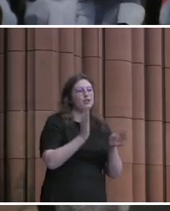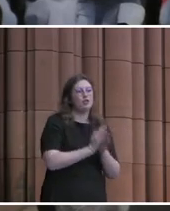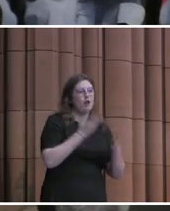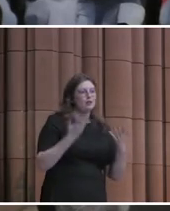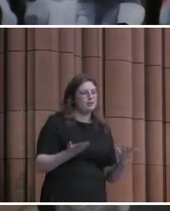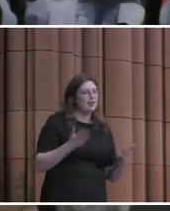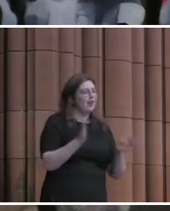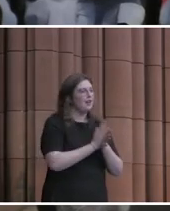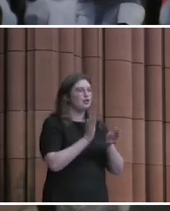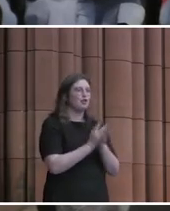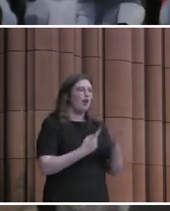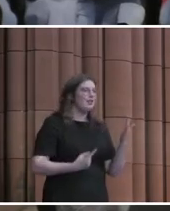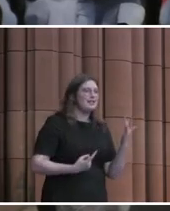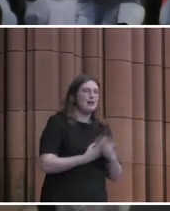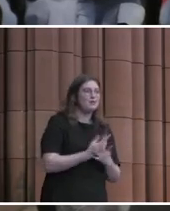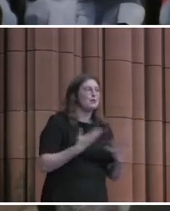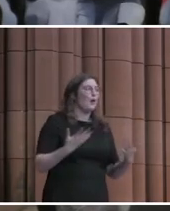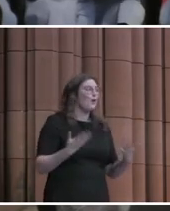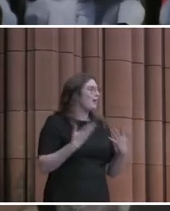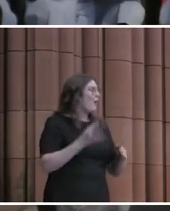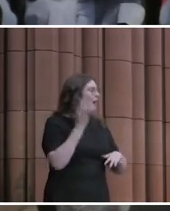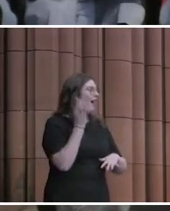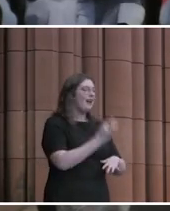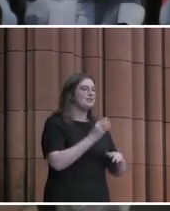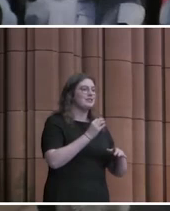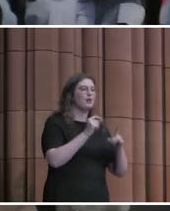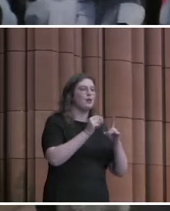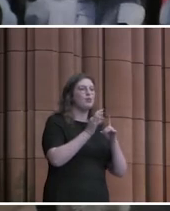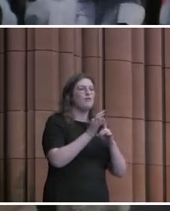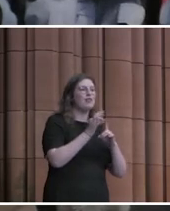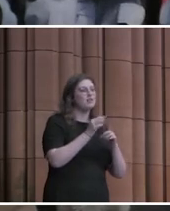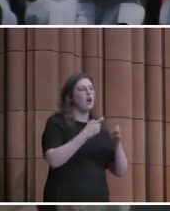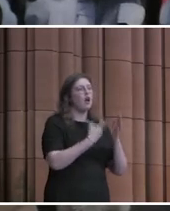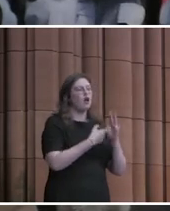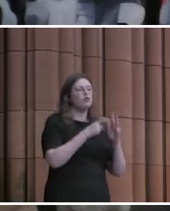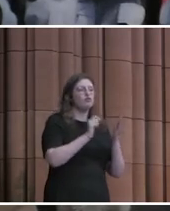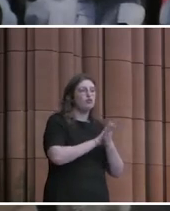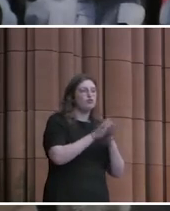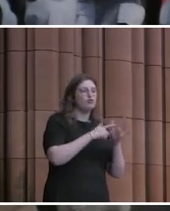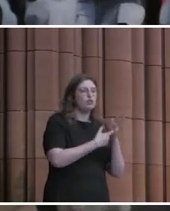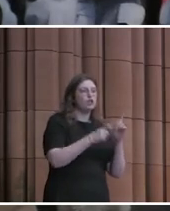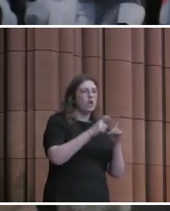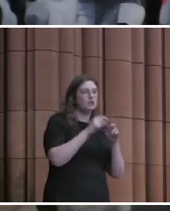And without further ado, I now ask Professor Richard Finley to present our honorary graduand.